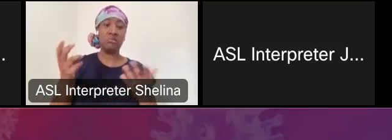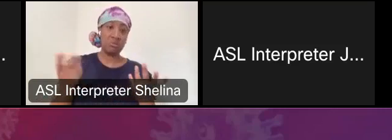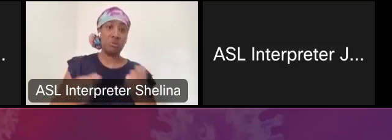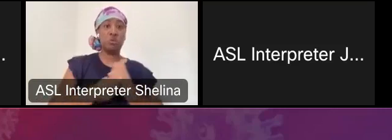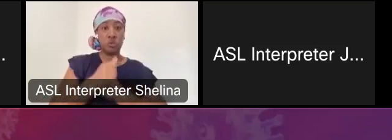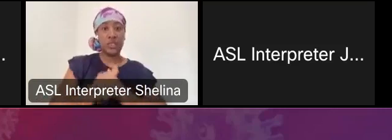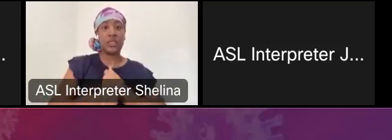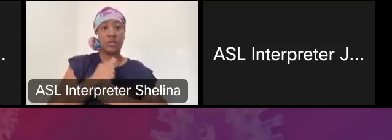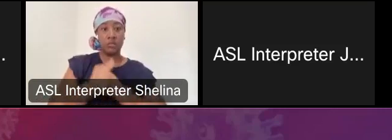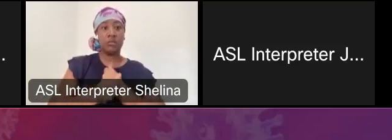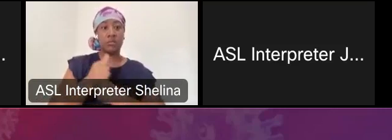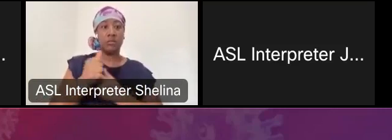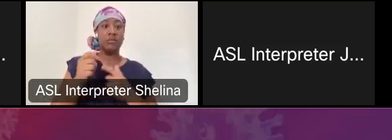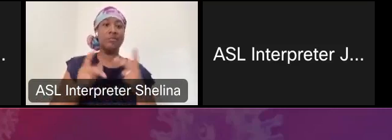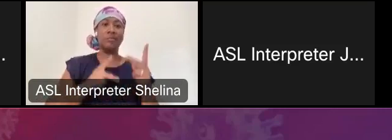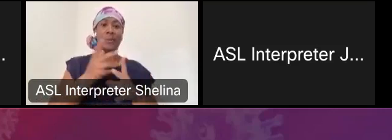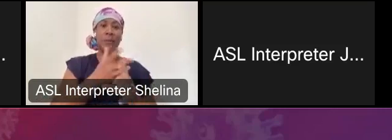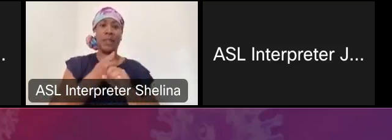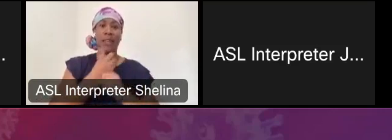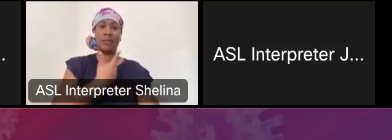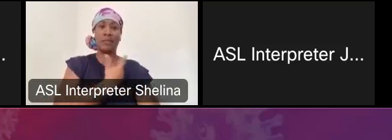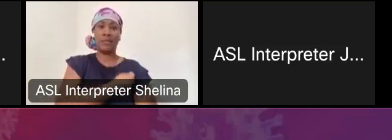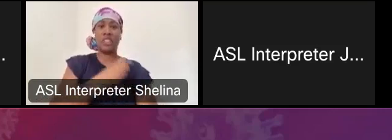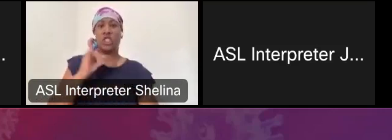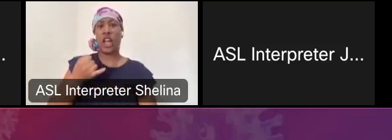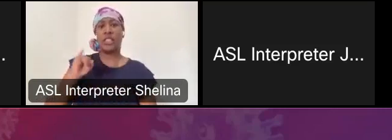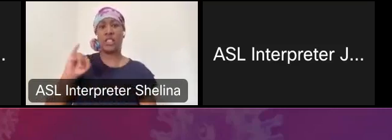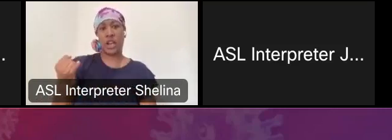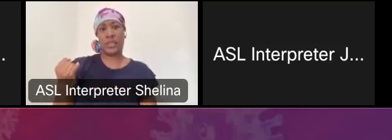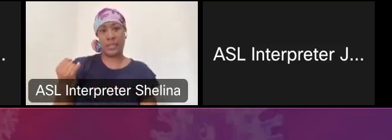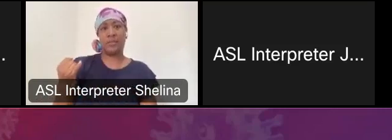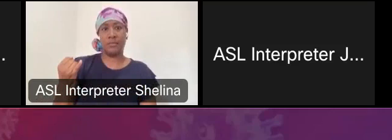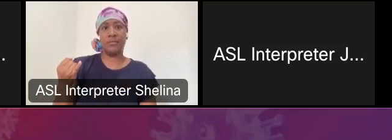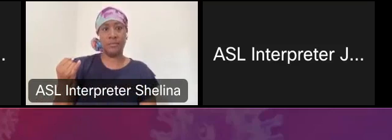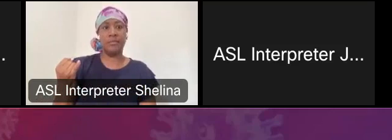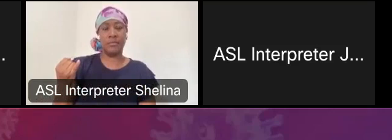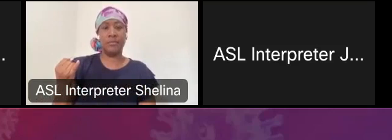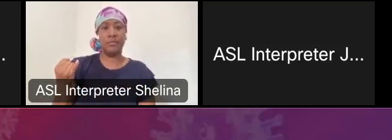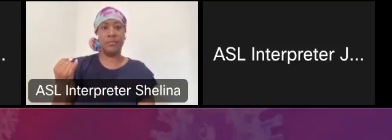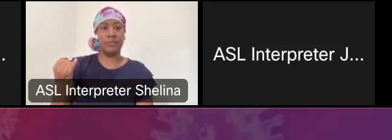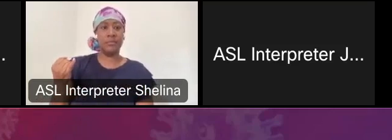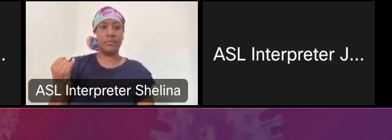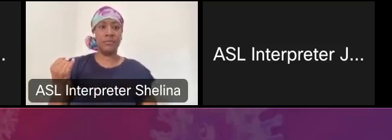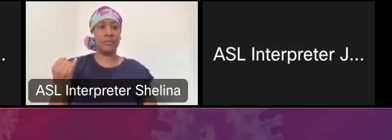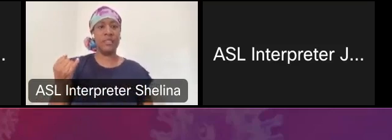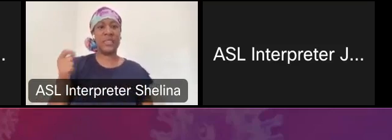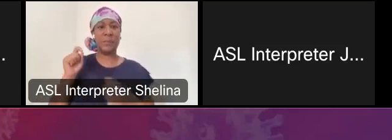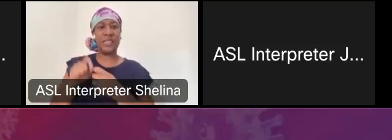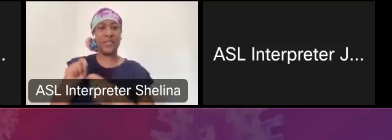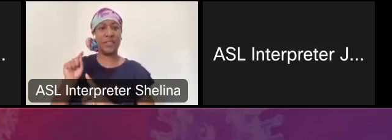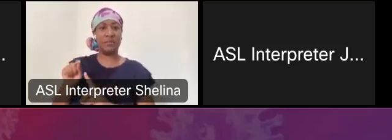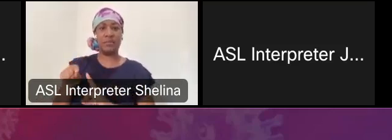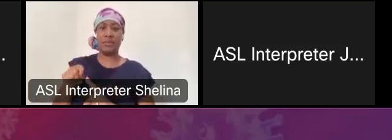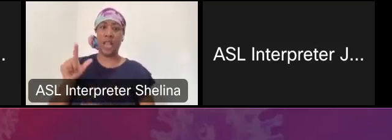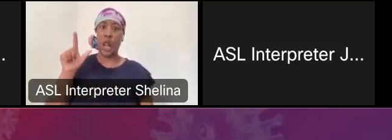Um, and people after receiving the Johnson and Johnson covert, 19 vaccine, again, this risk is very low.